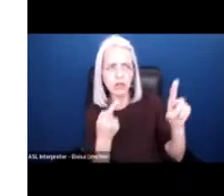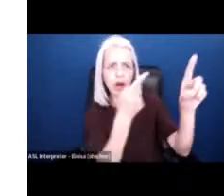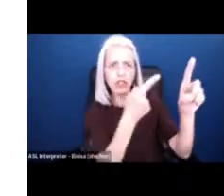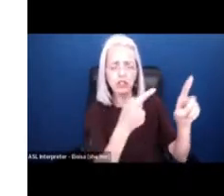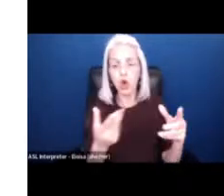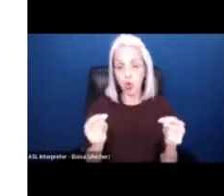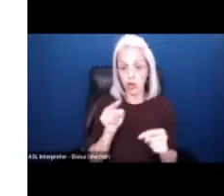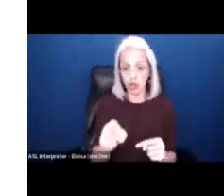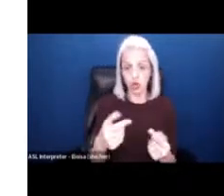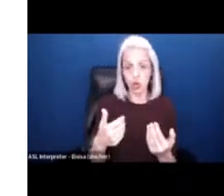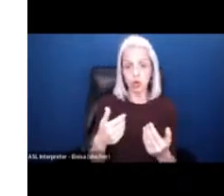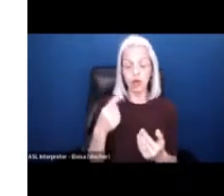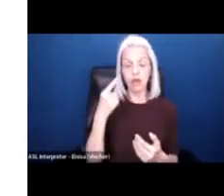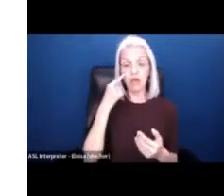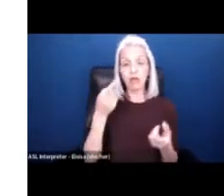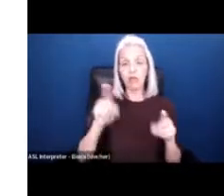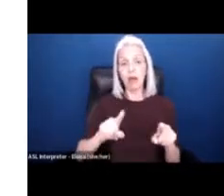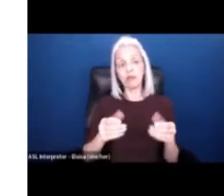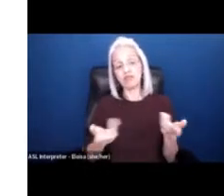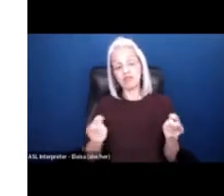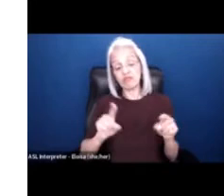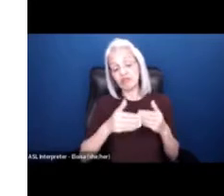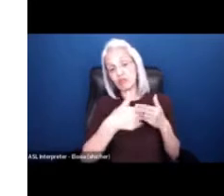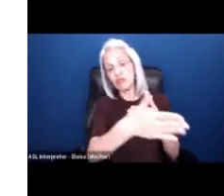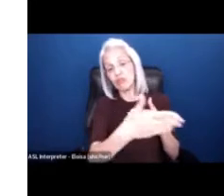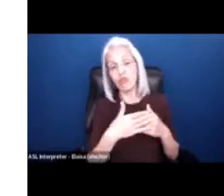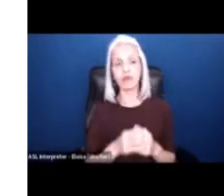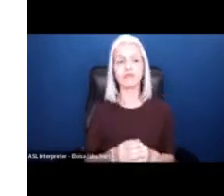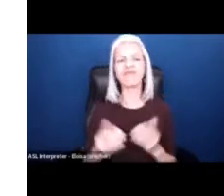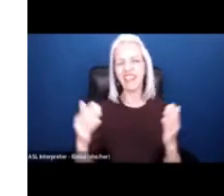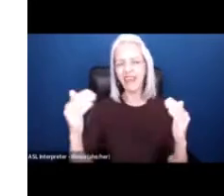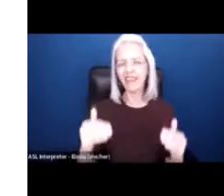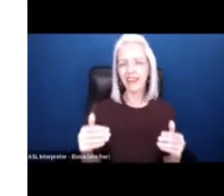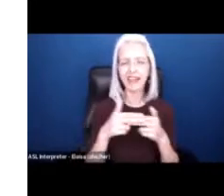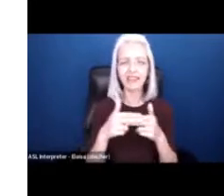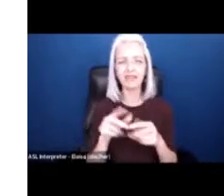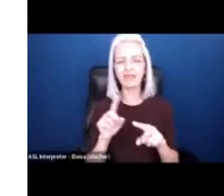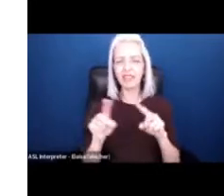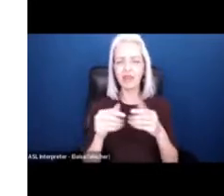will move forward. And the next slide very simply is just partners for your consideration.